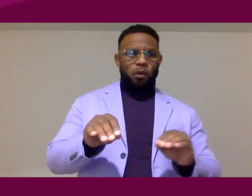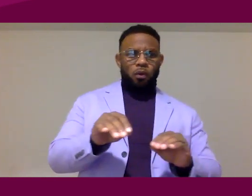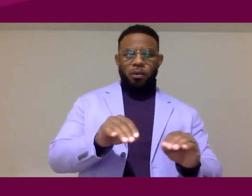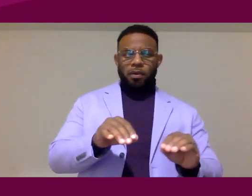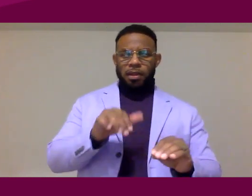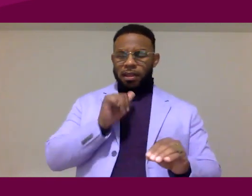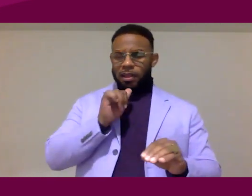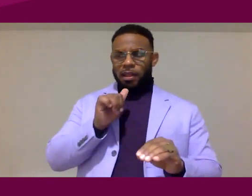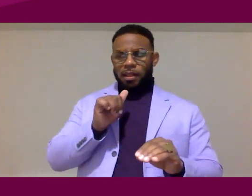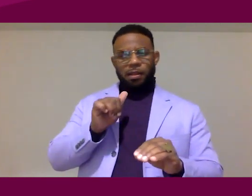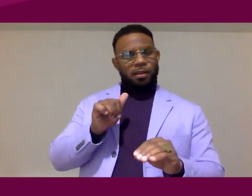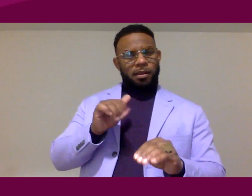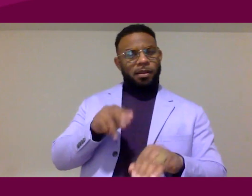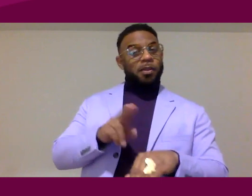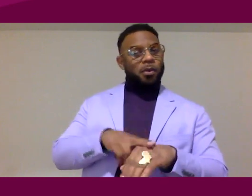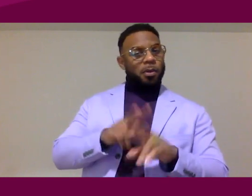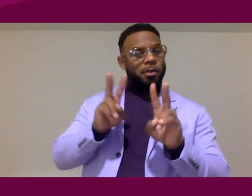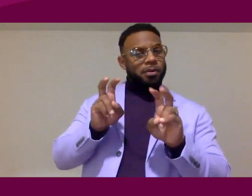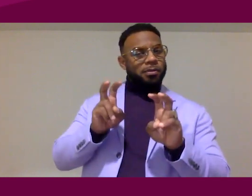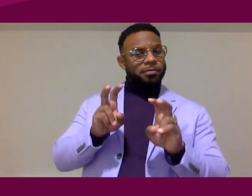not normal.